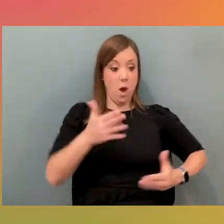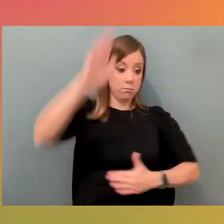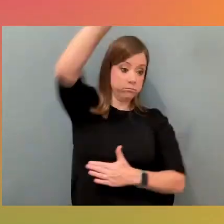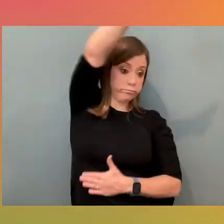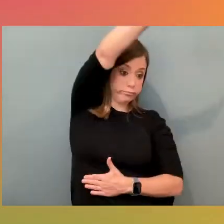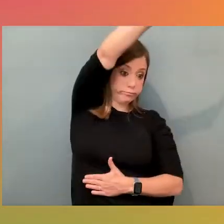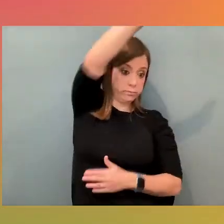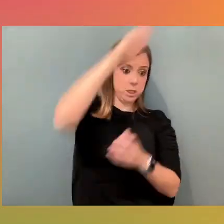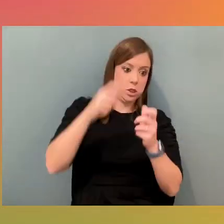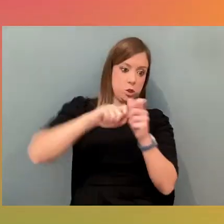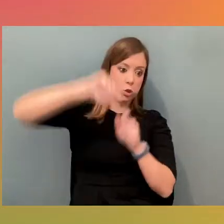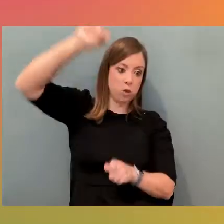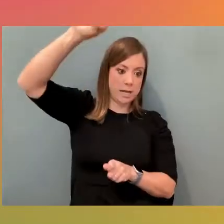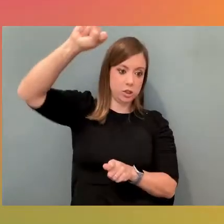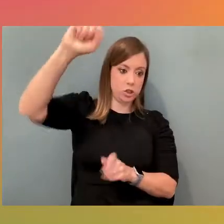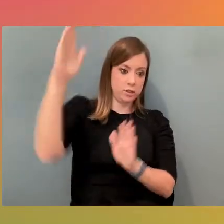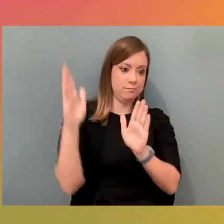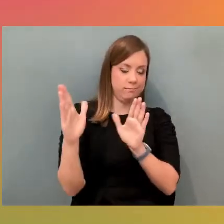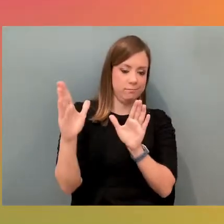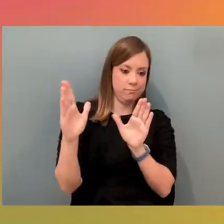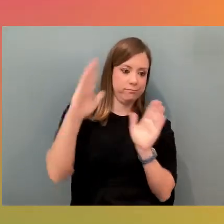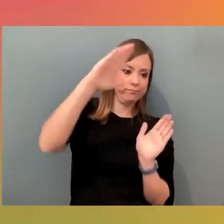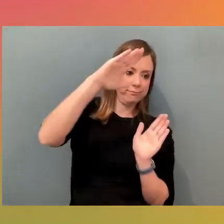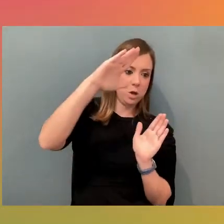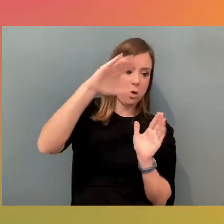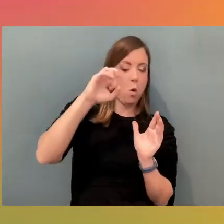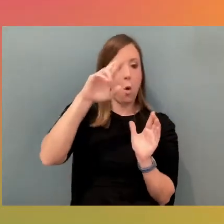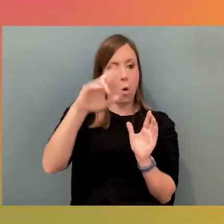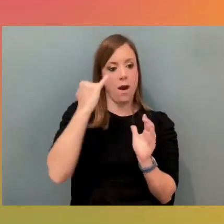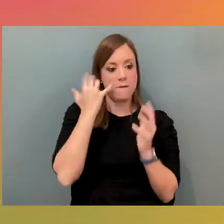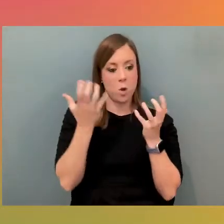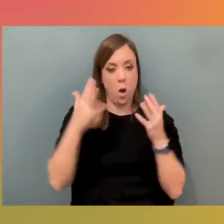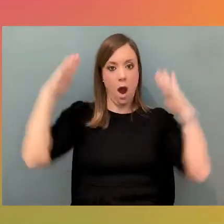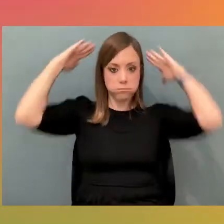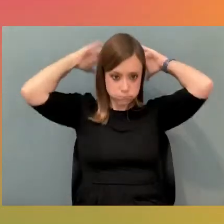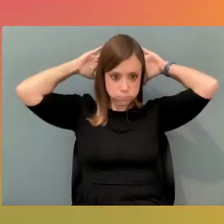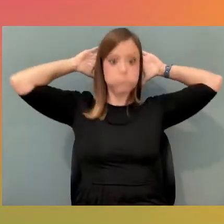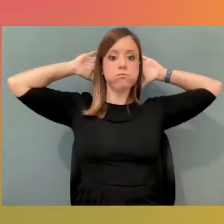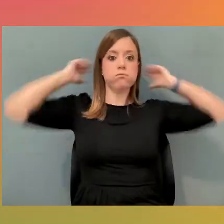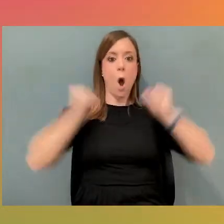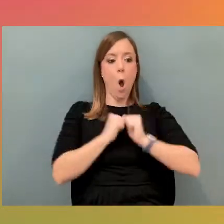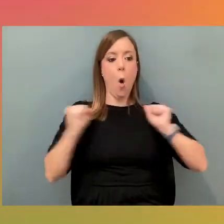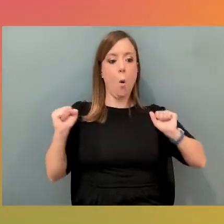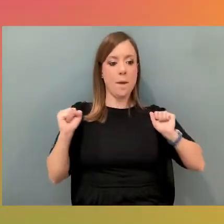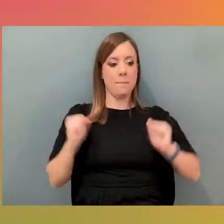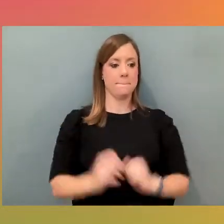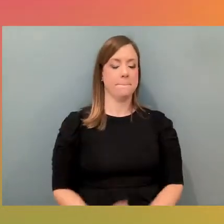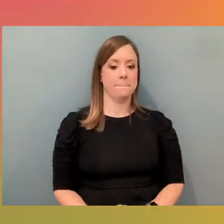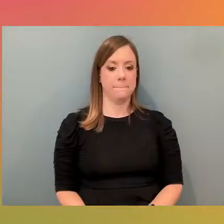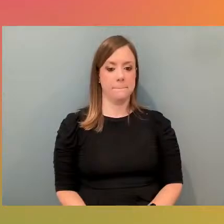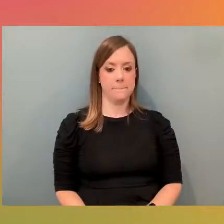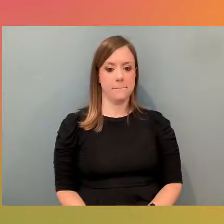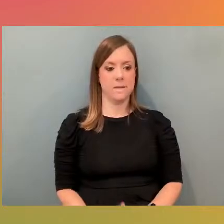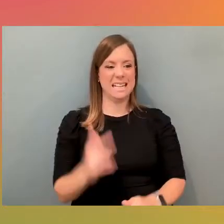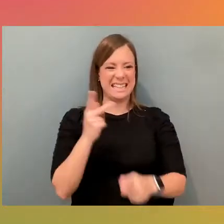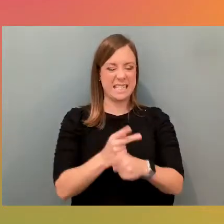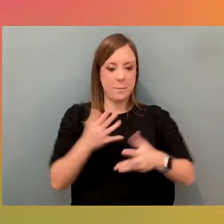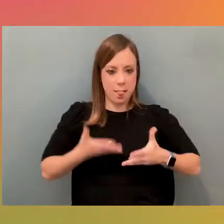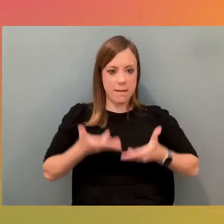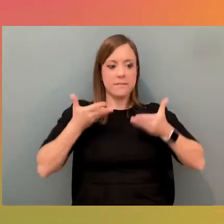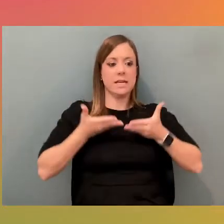AND TAKE ANY VARIATIONS THAT